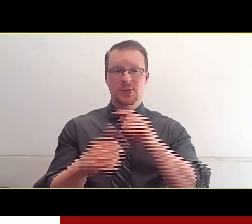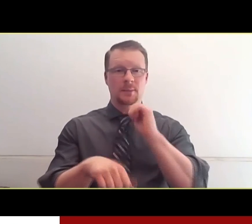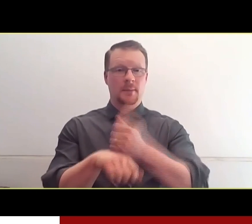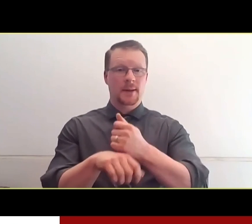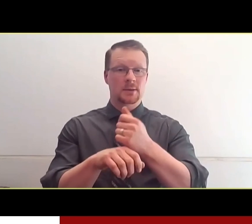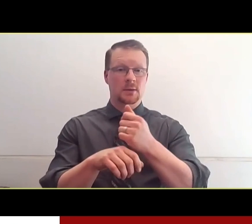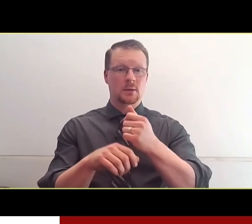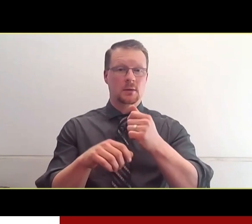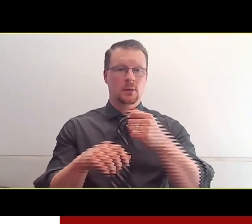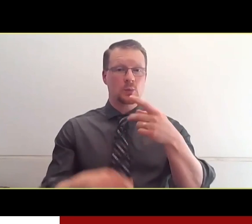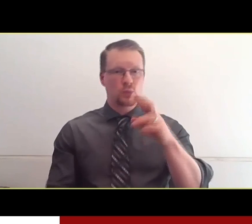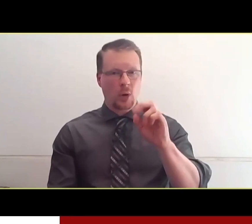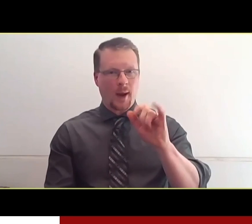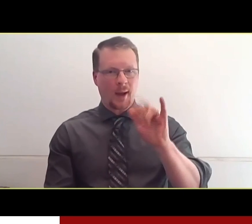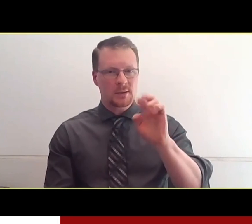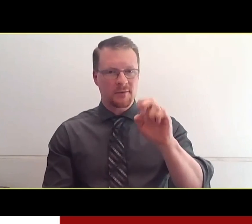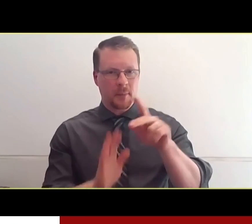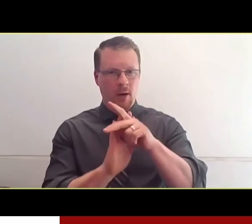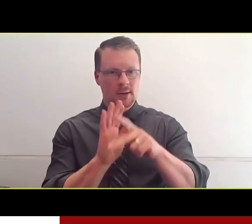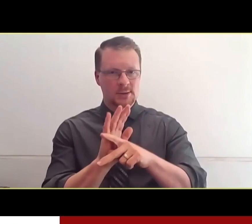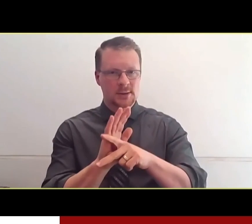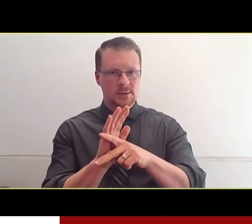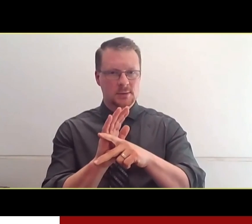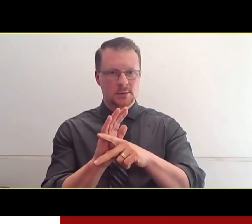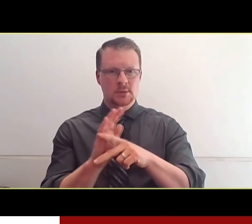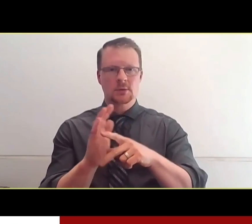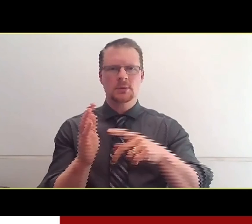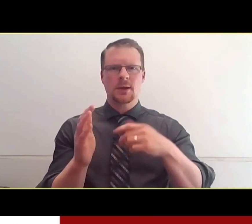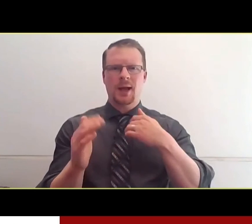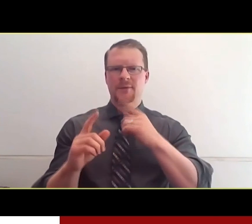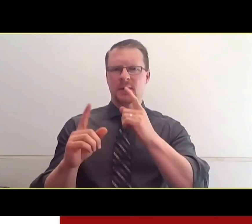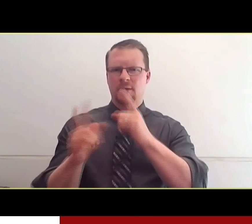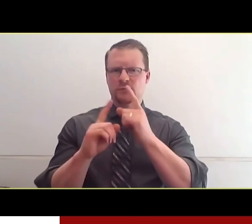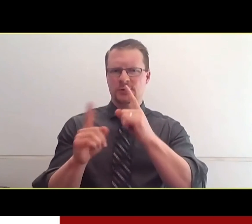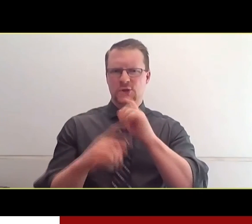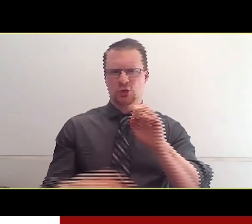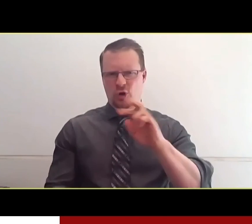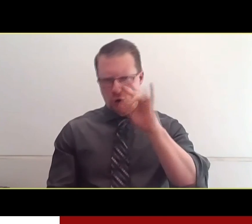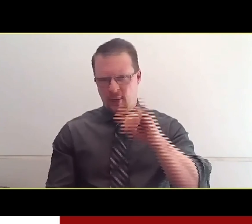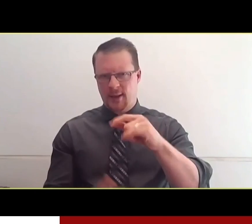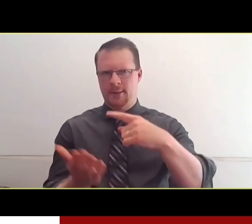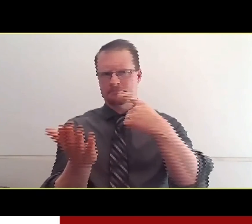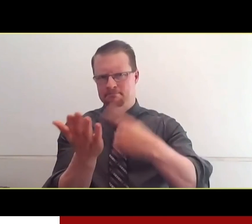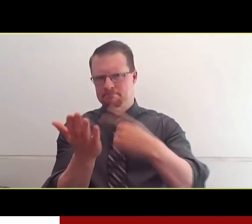we discussed in this previous session. I think establishing proactive policies,